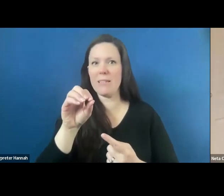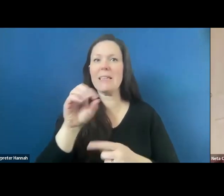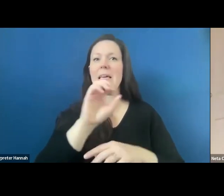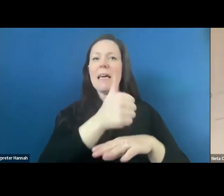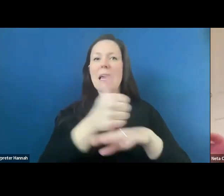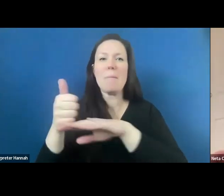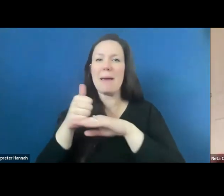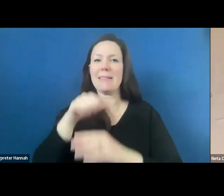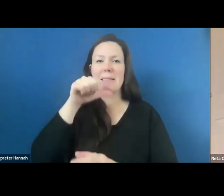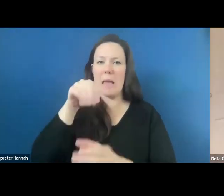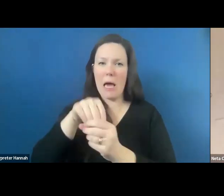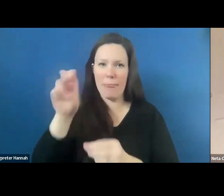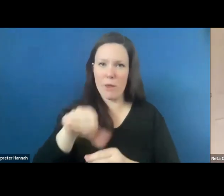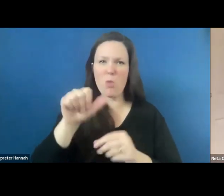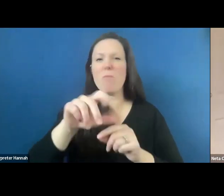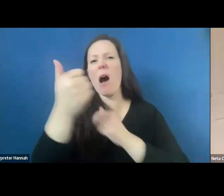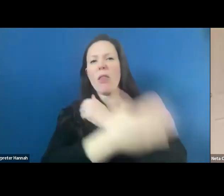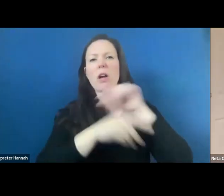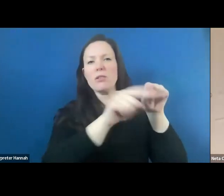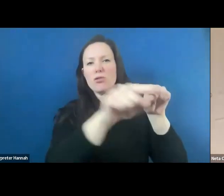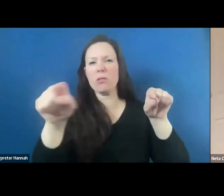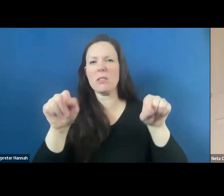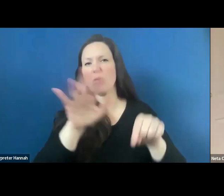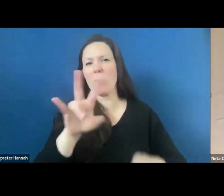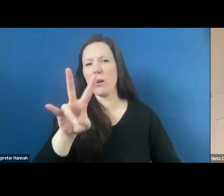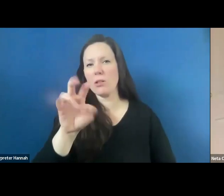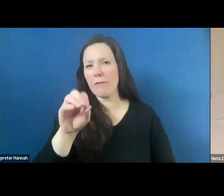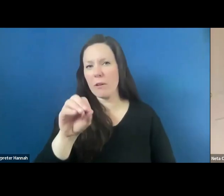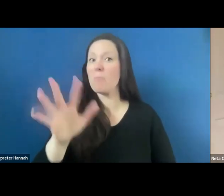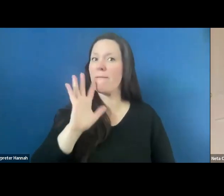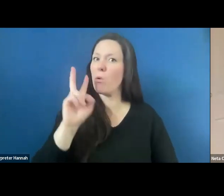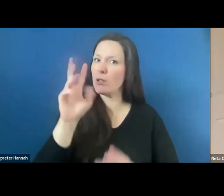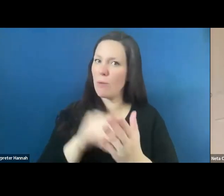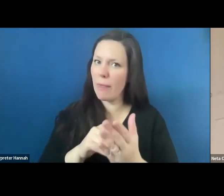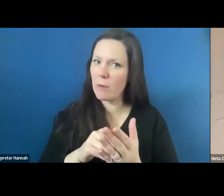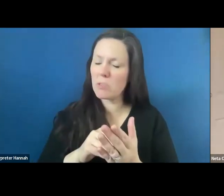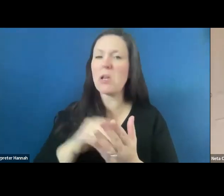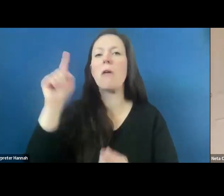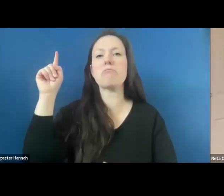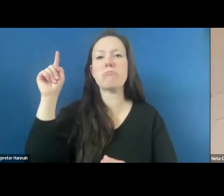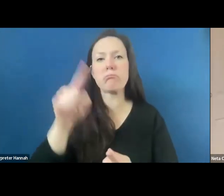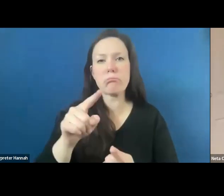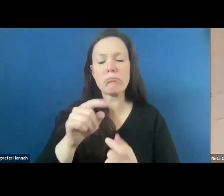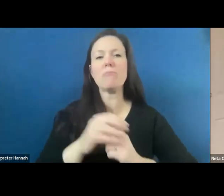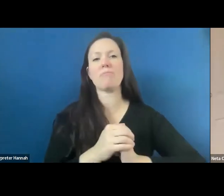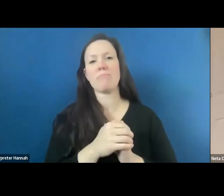Now, you could ask yourself, well, is renewable energy part of the story? And really it's only responsible for about 1% of the reduction